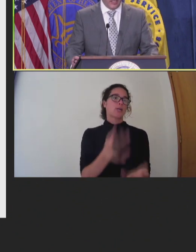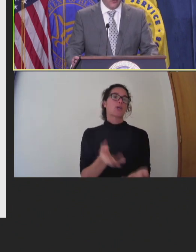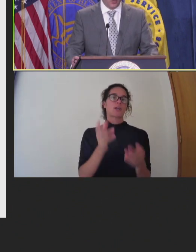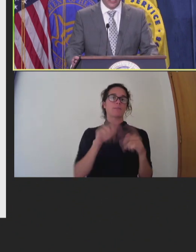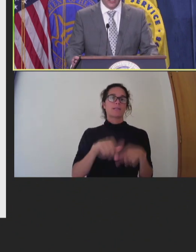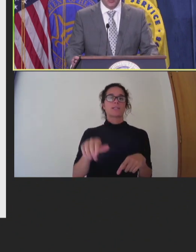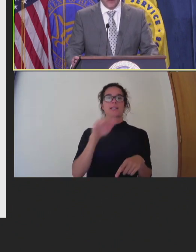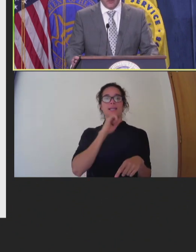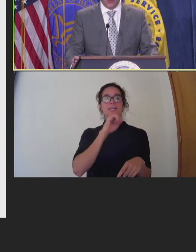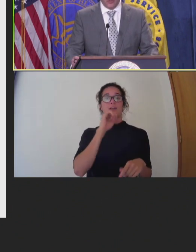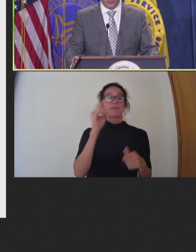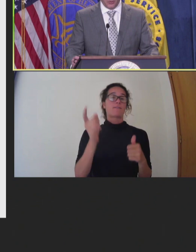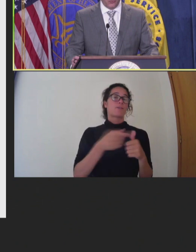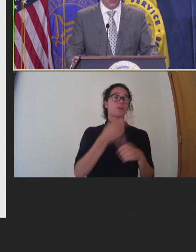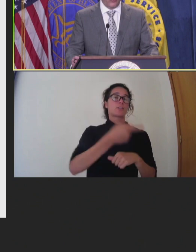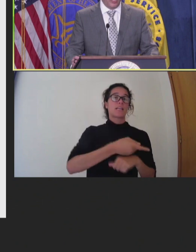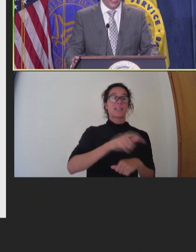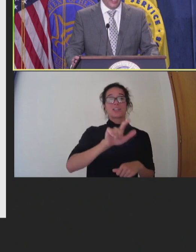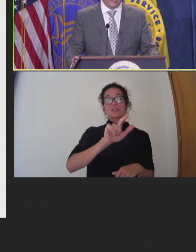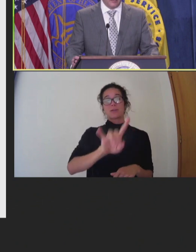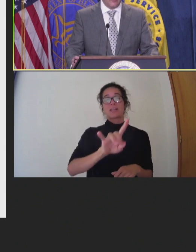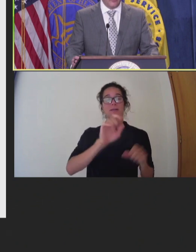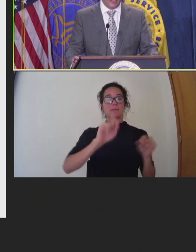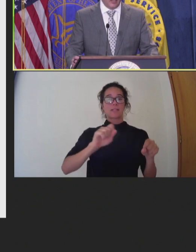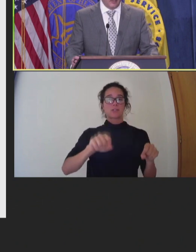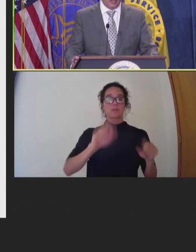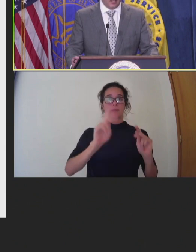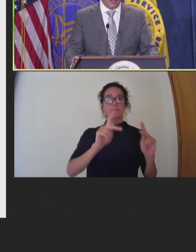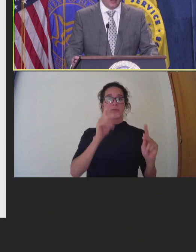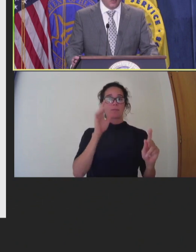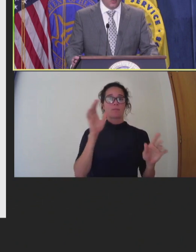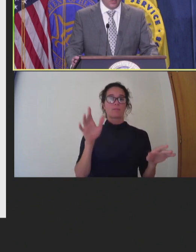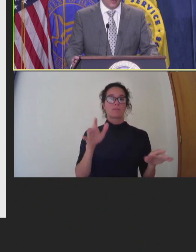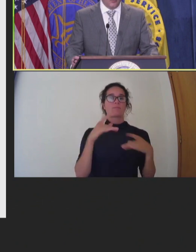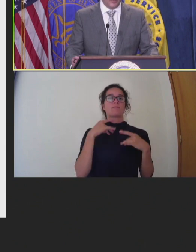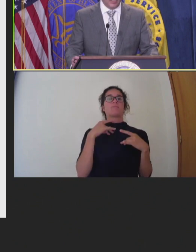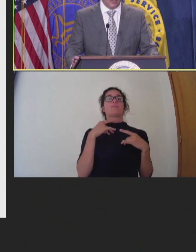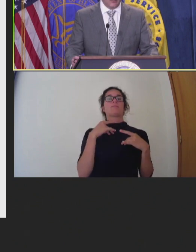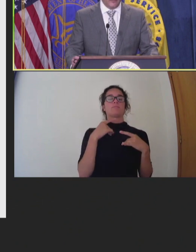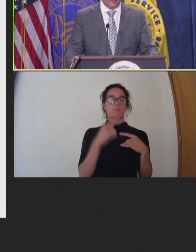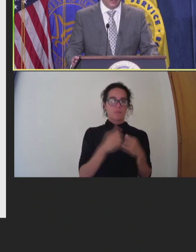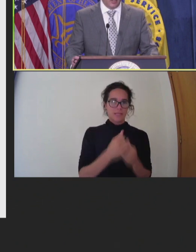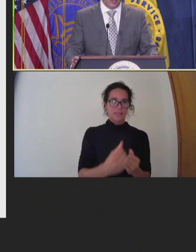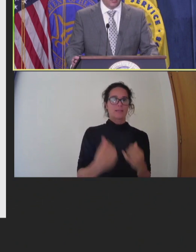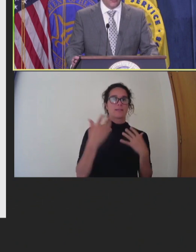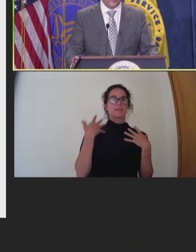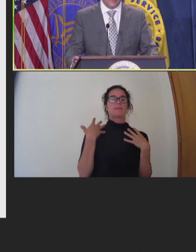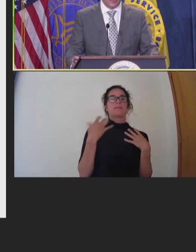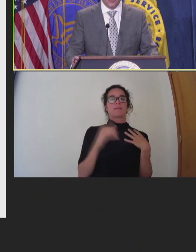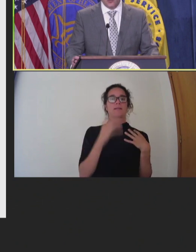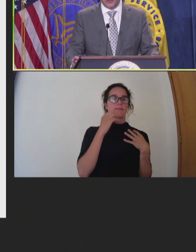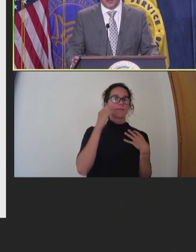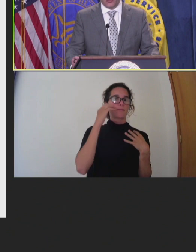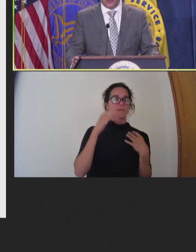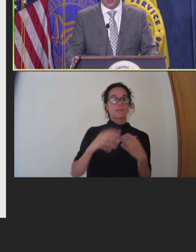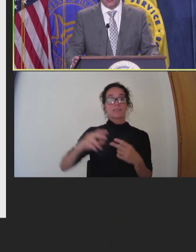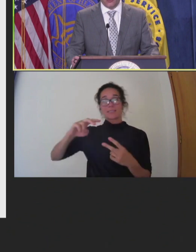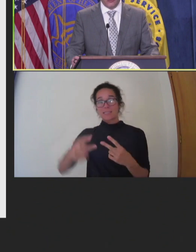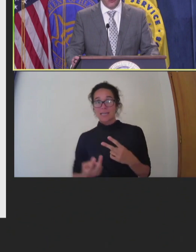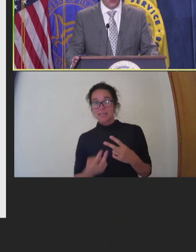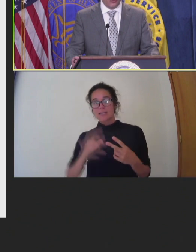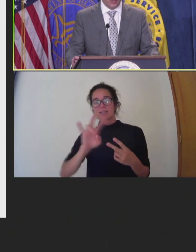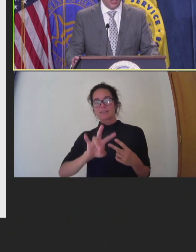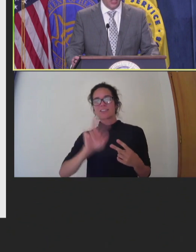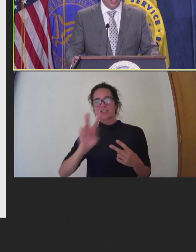28 potential exposures. And then on the second ER visit, another 72 potential exposures of children,